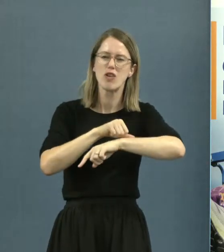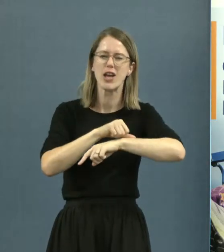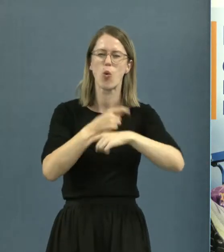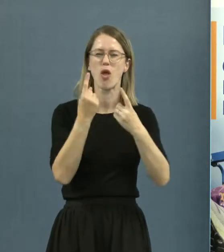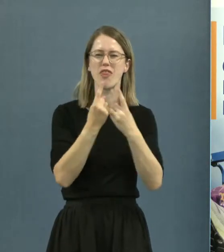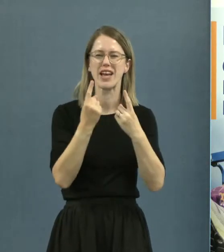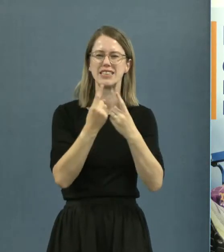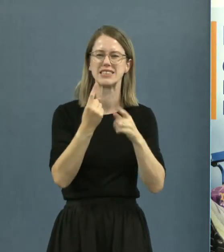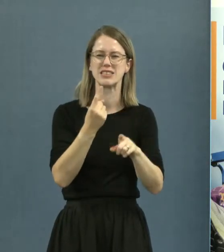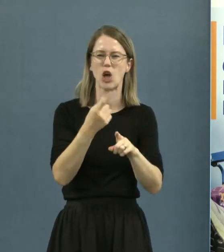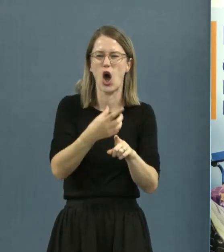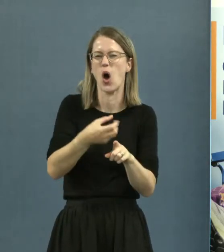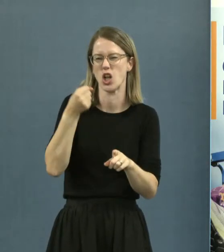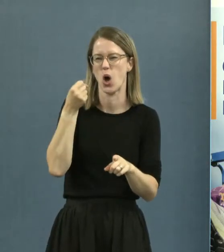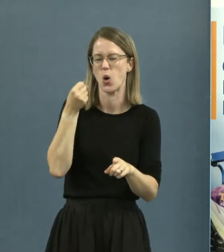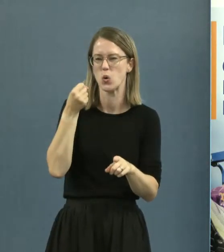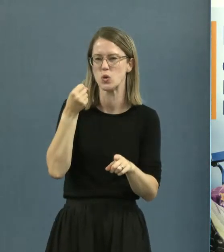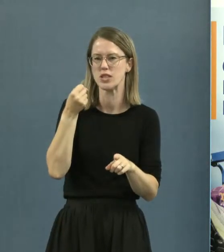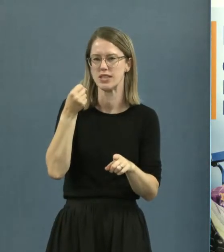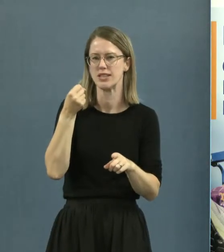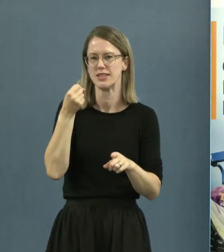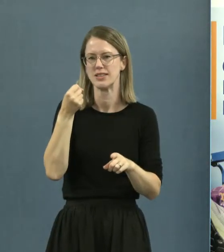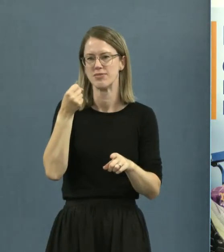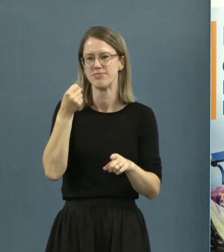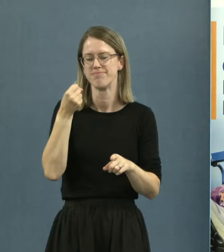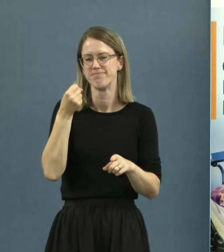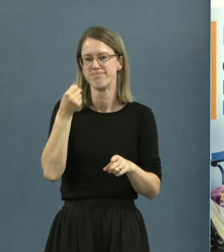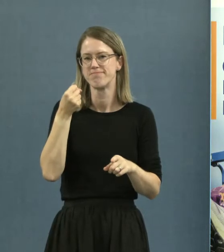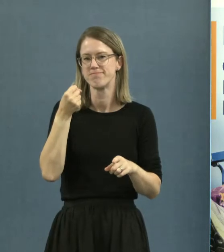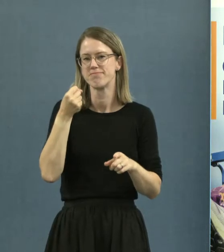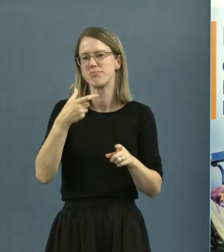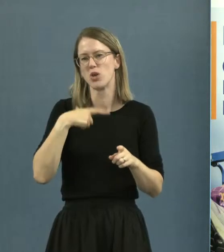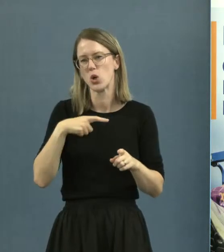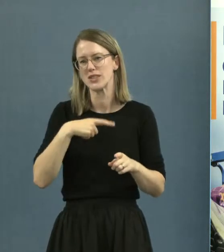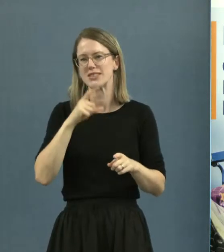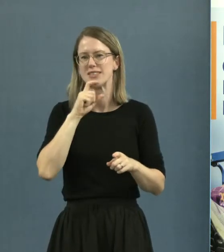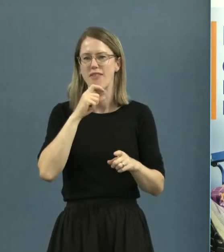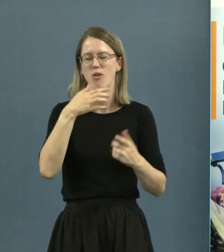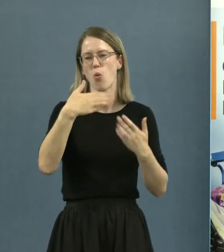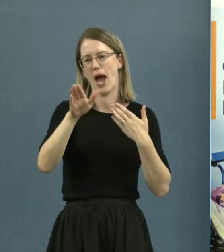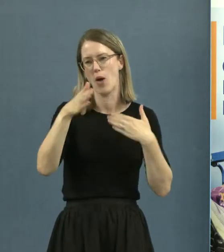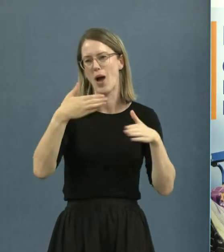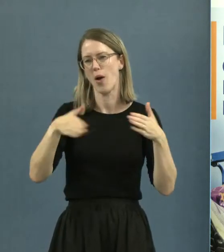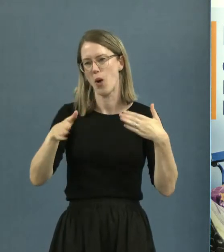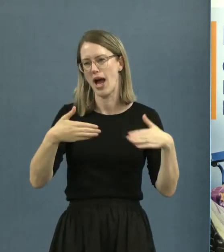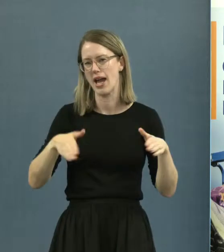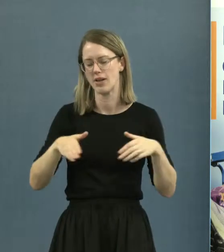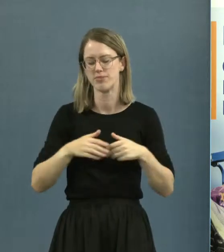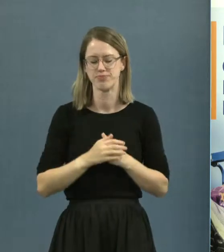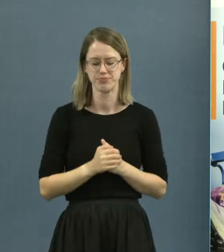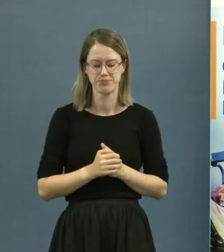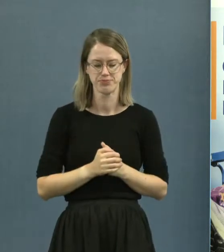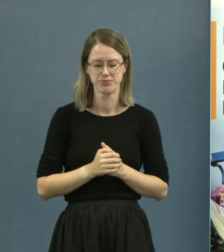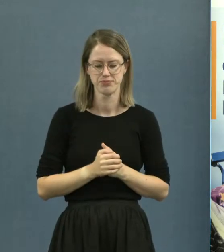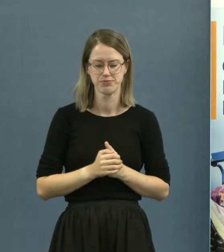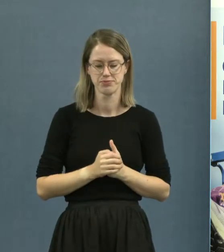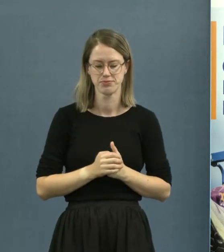have struck that hospitals haven't...particularly hospitals, they really have had to scale back some of the planned care in order to